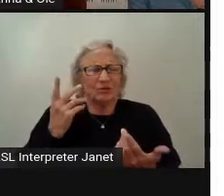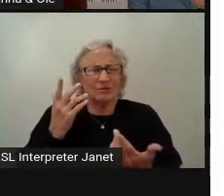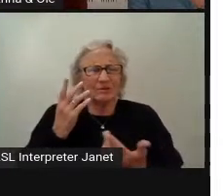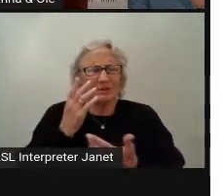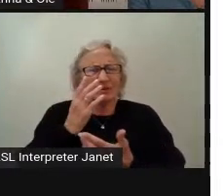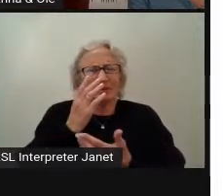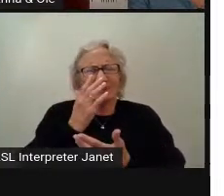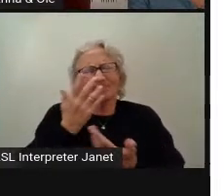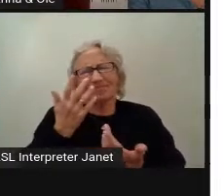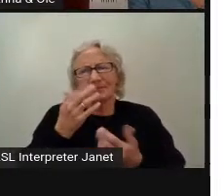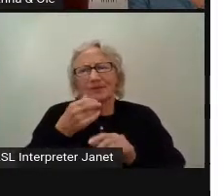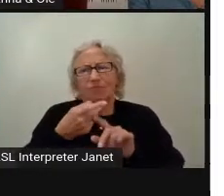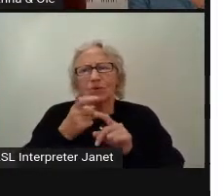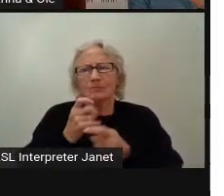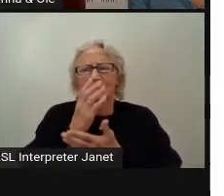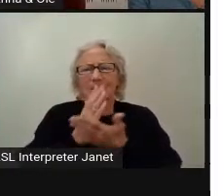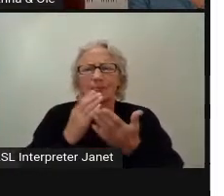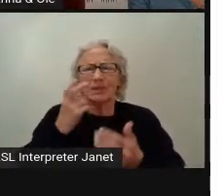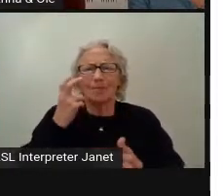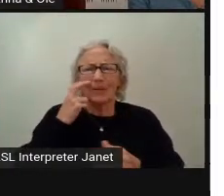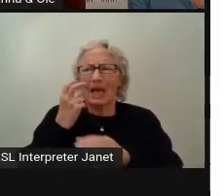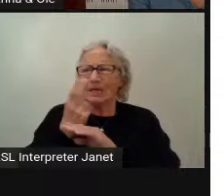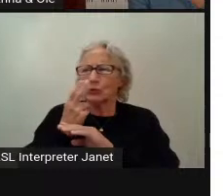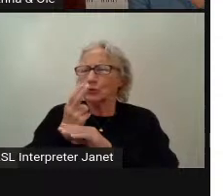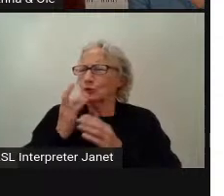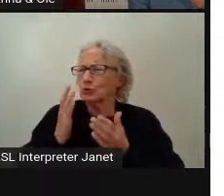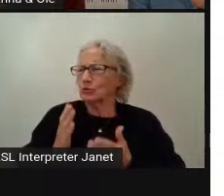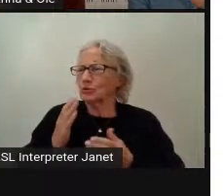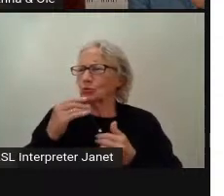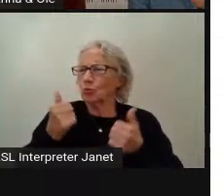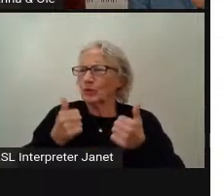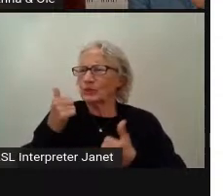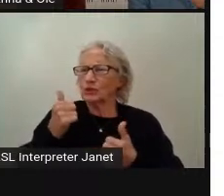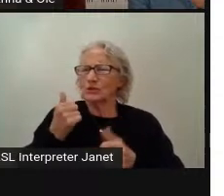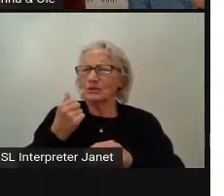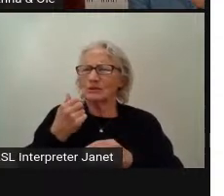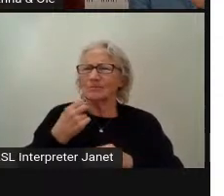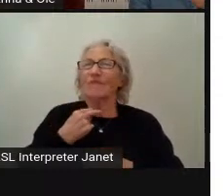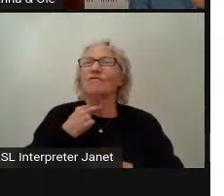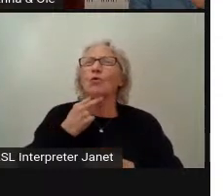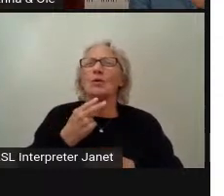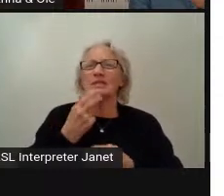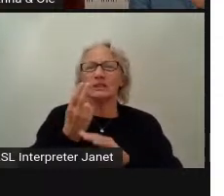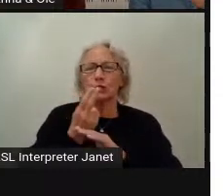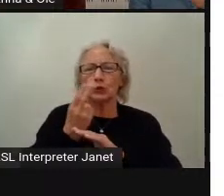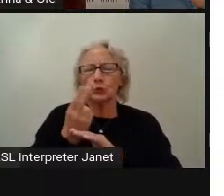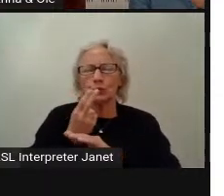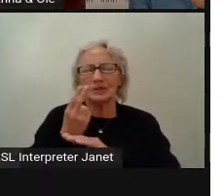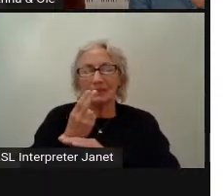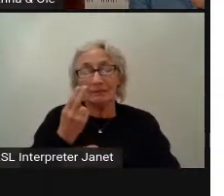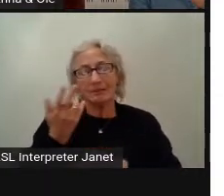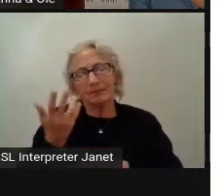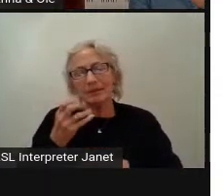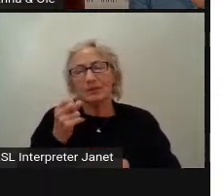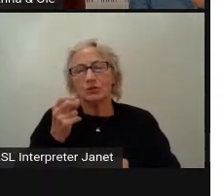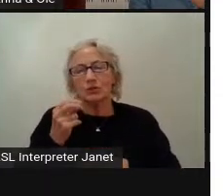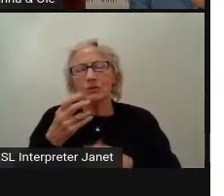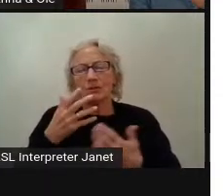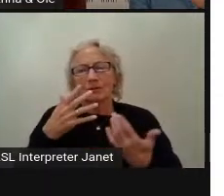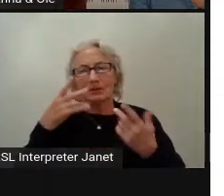voice that pronounces some words really, really strange and you can actually hear on some of our blind users which voice they are using.